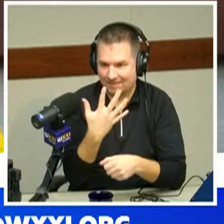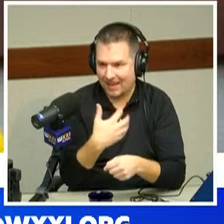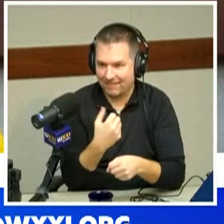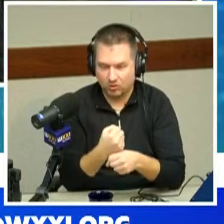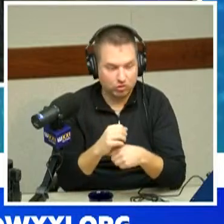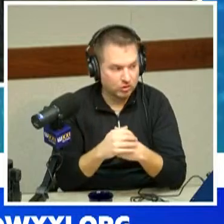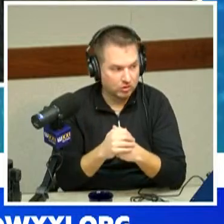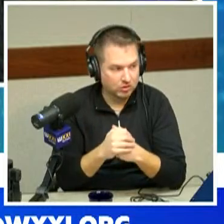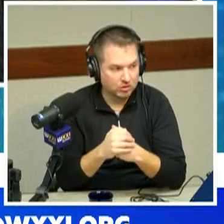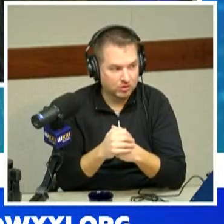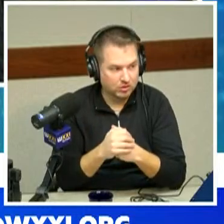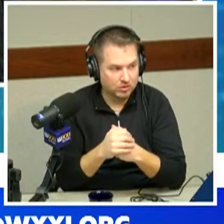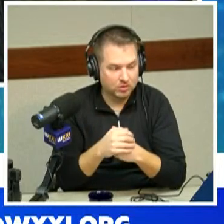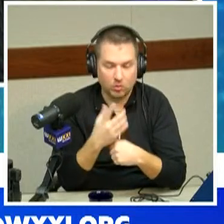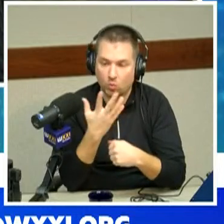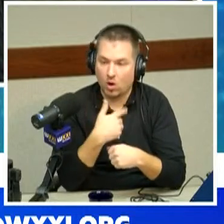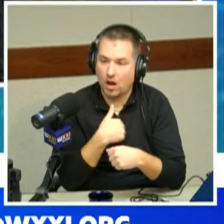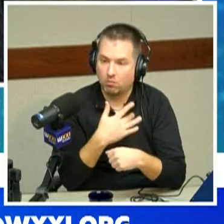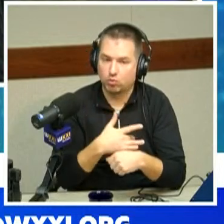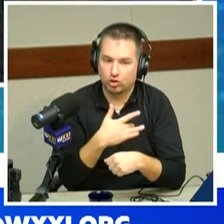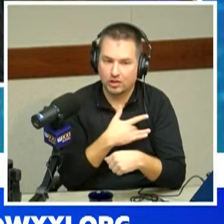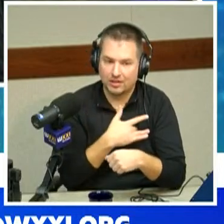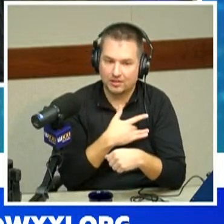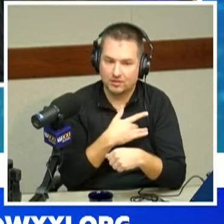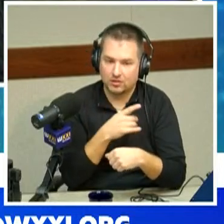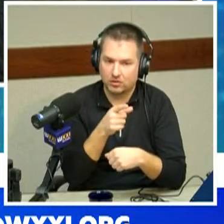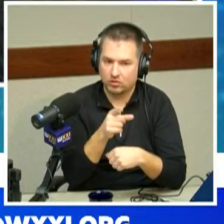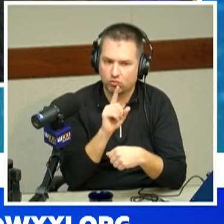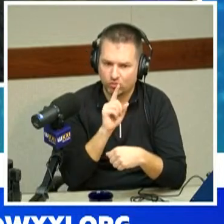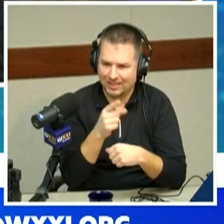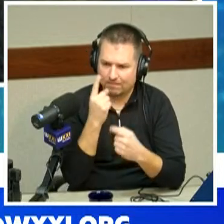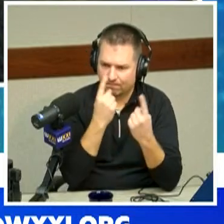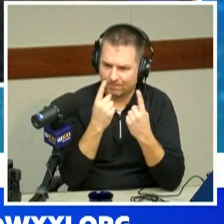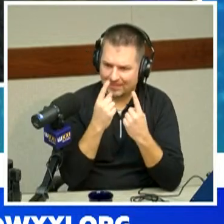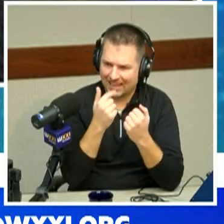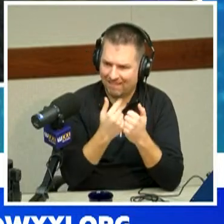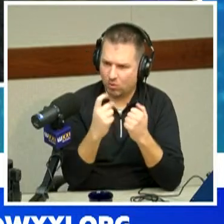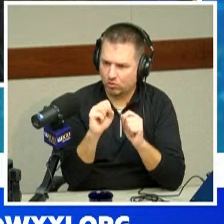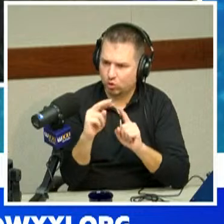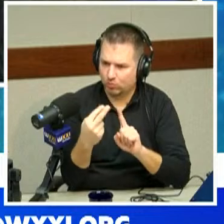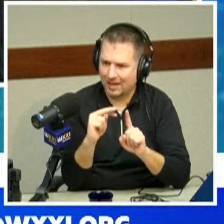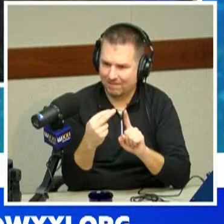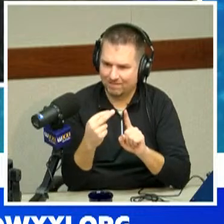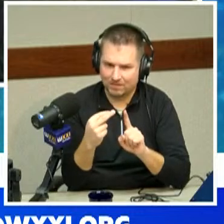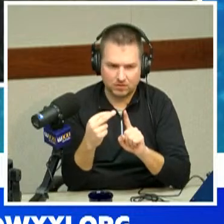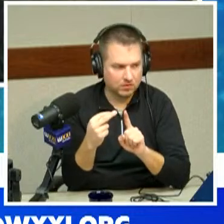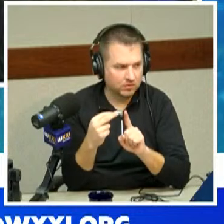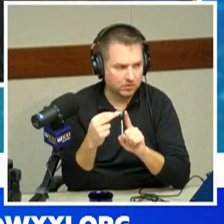and what I appreciate is that you really take into account everyone's perspective which is important